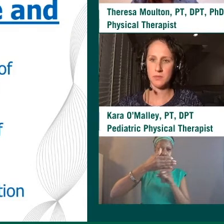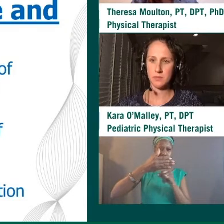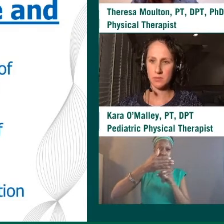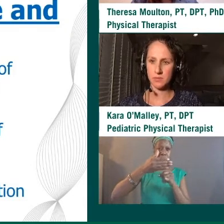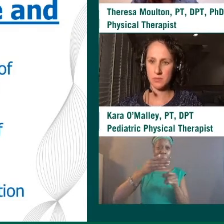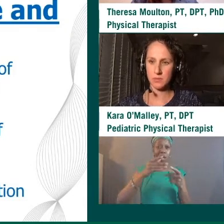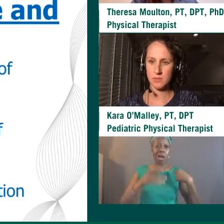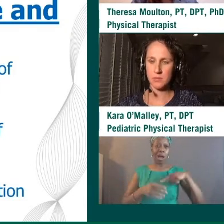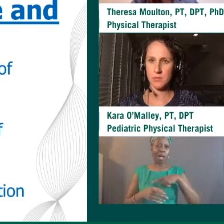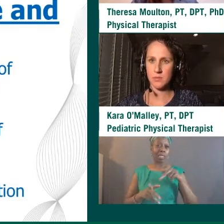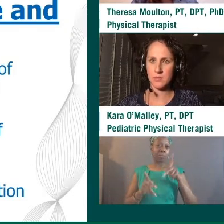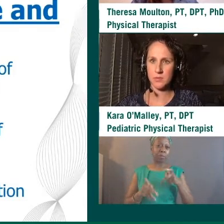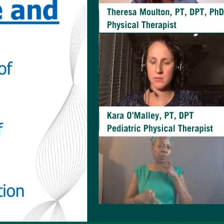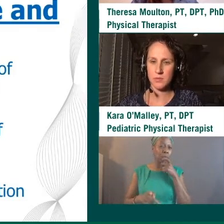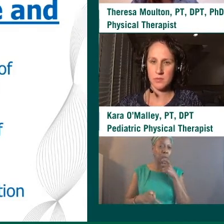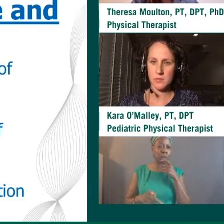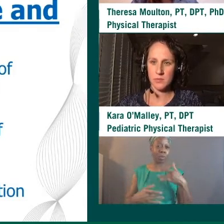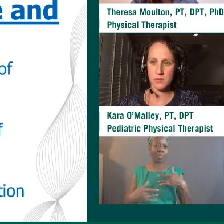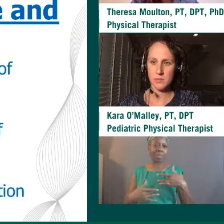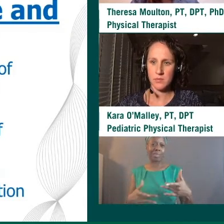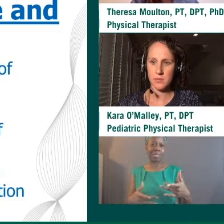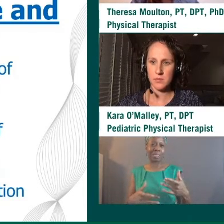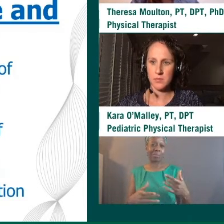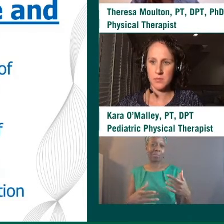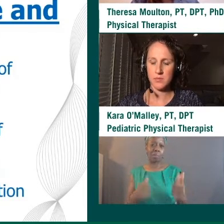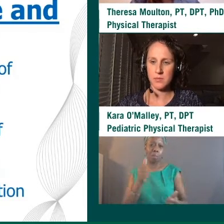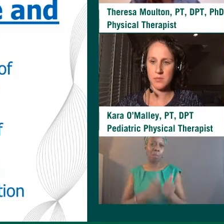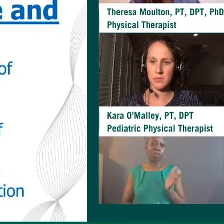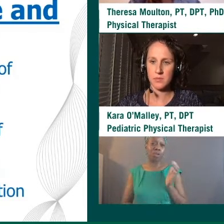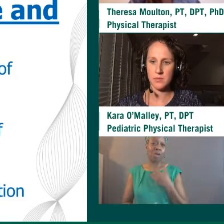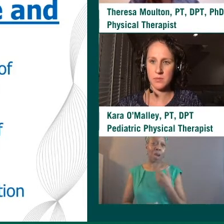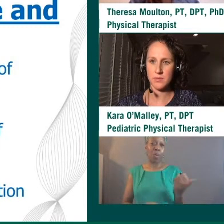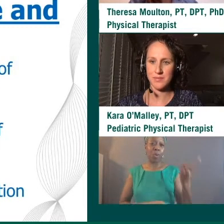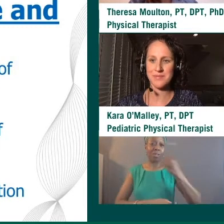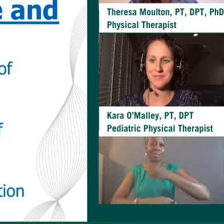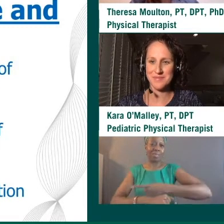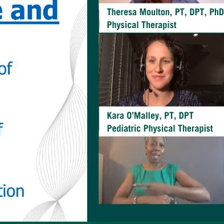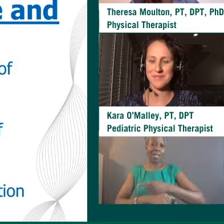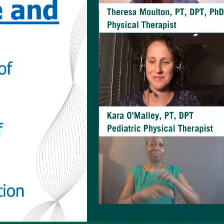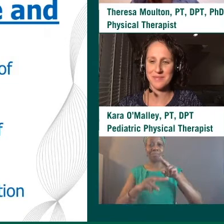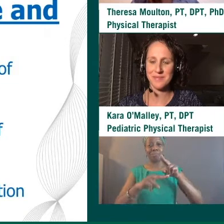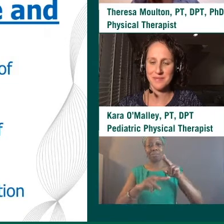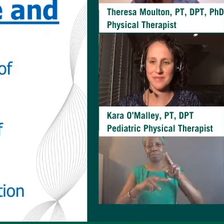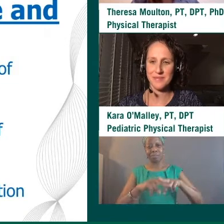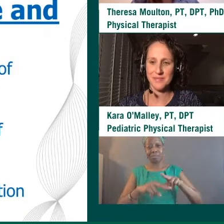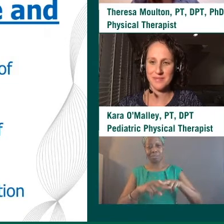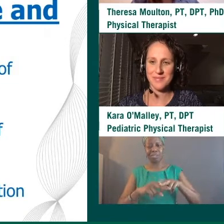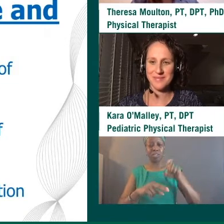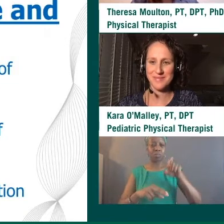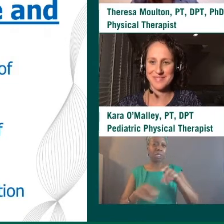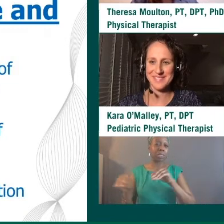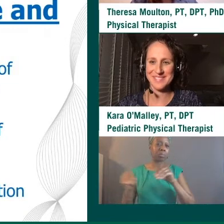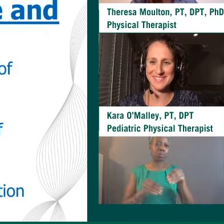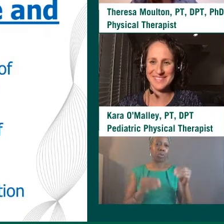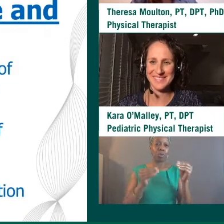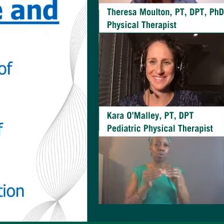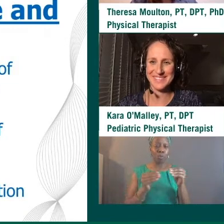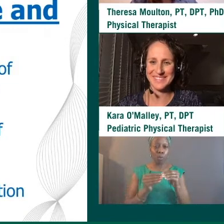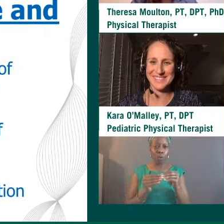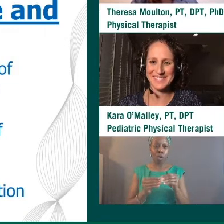just move more and sit less. I think there was a public health campaign recently that said that sitting is the new smoking.